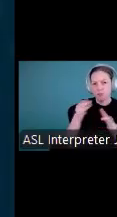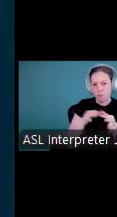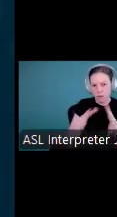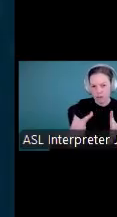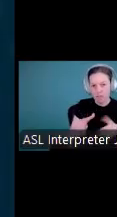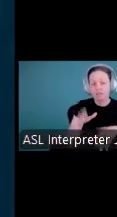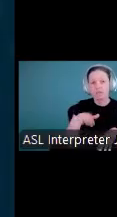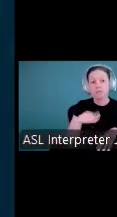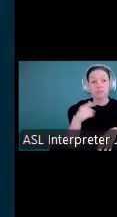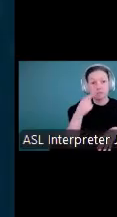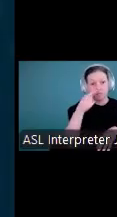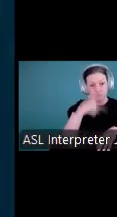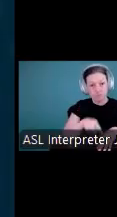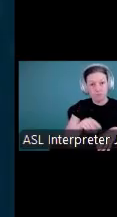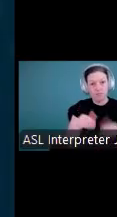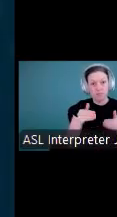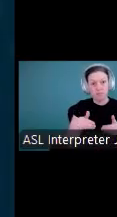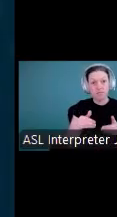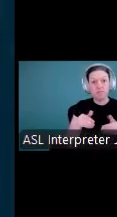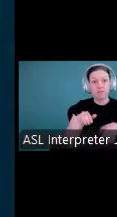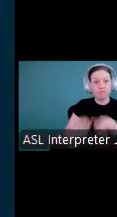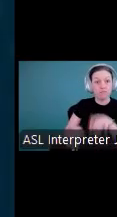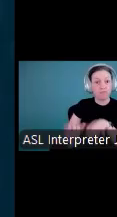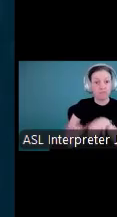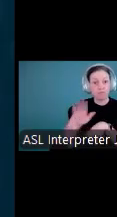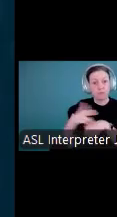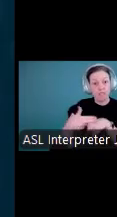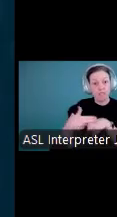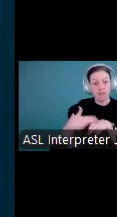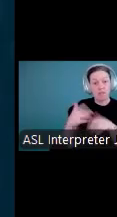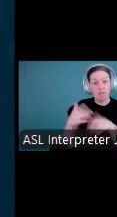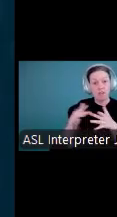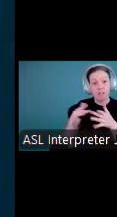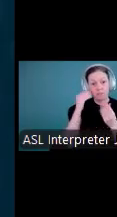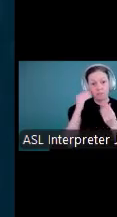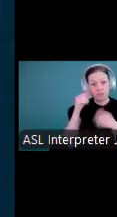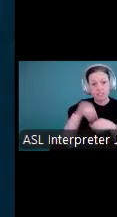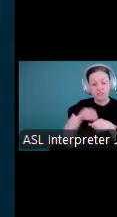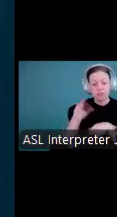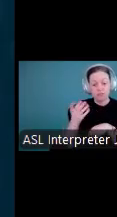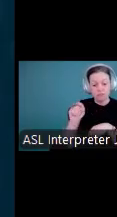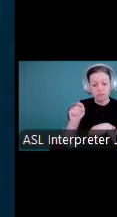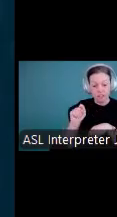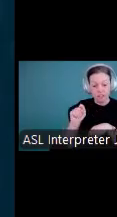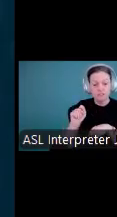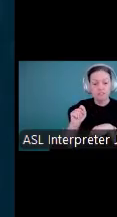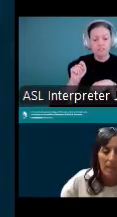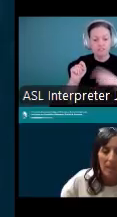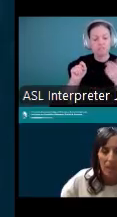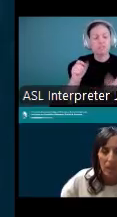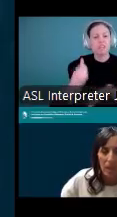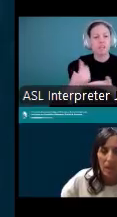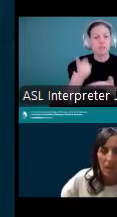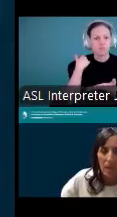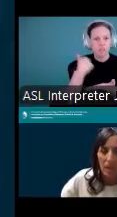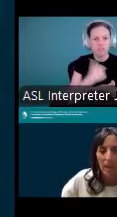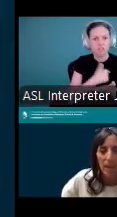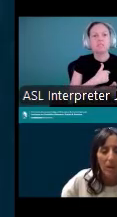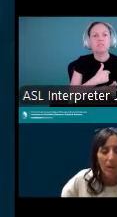take a minute and put your name and contact information into the chat that just again helps us get to know each other and know